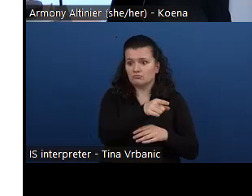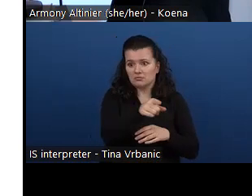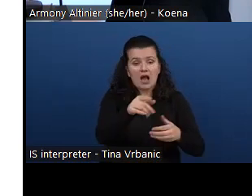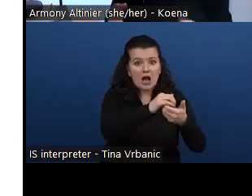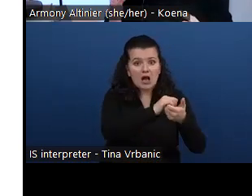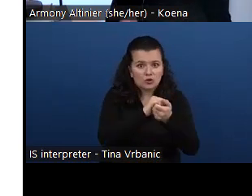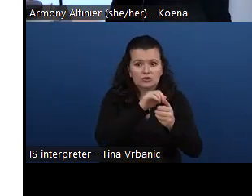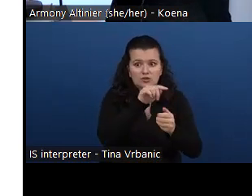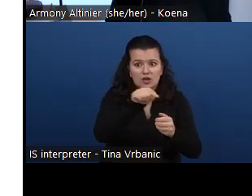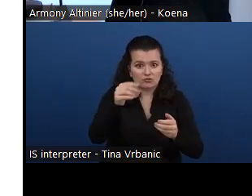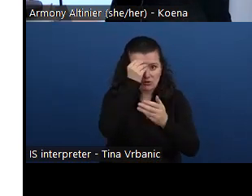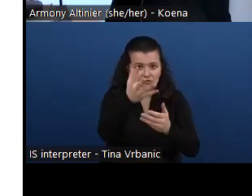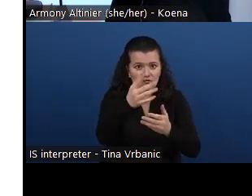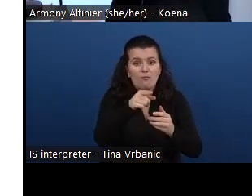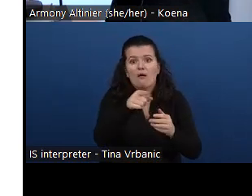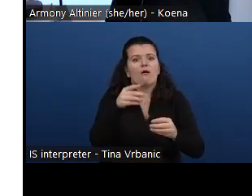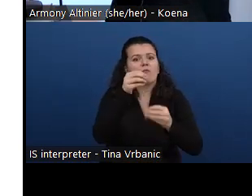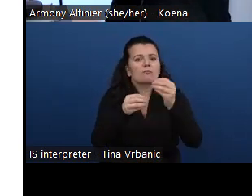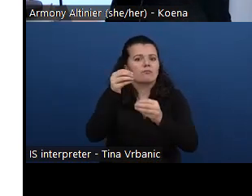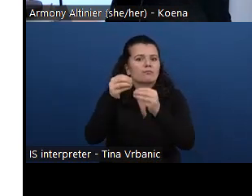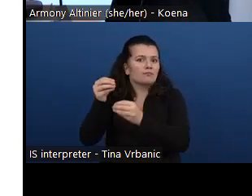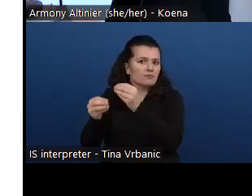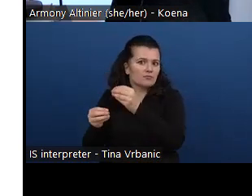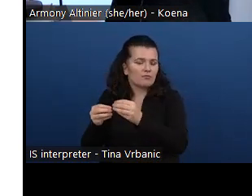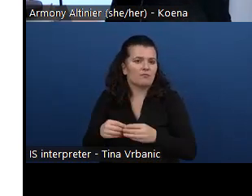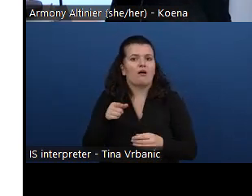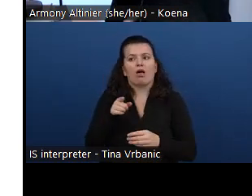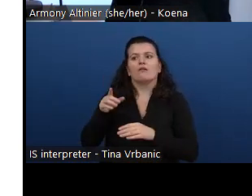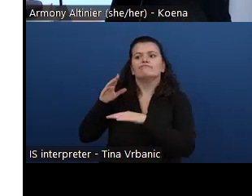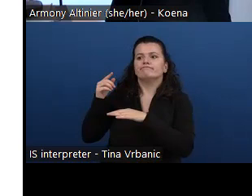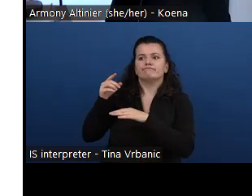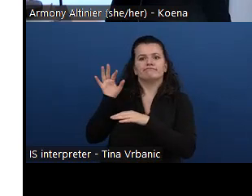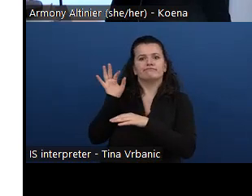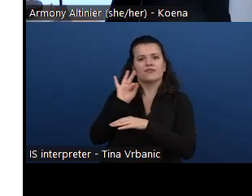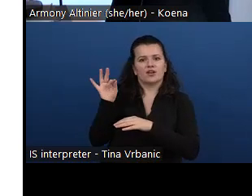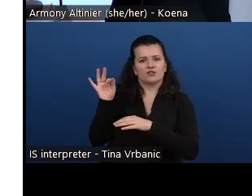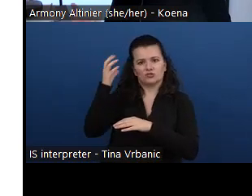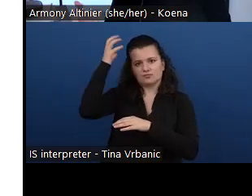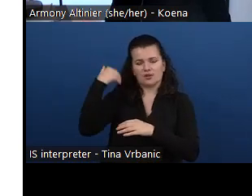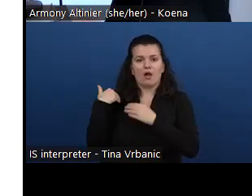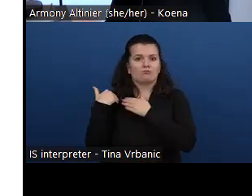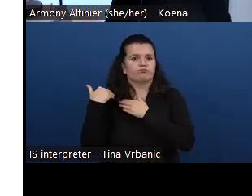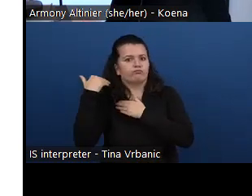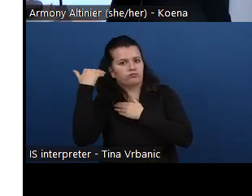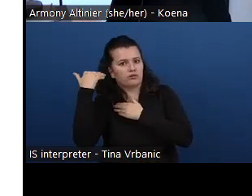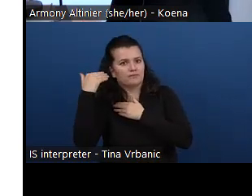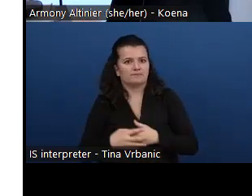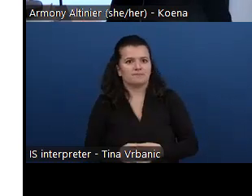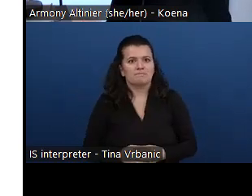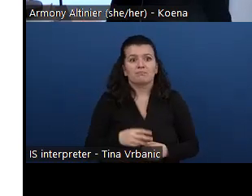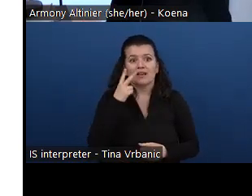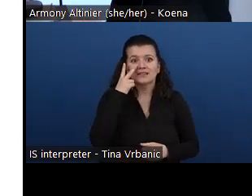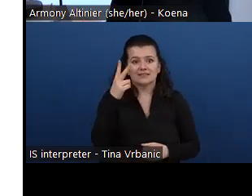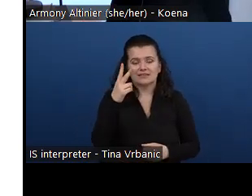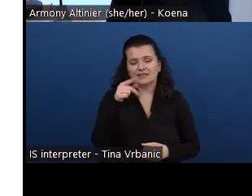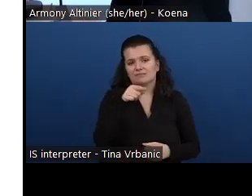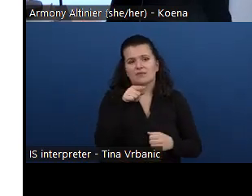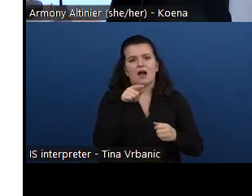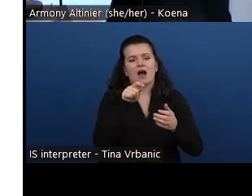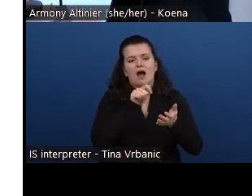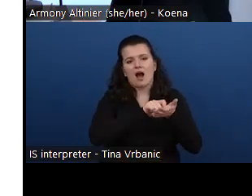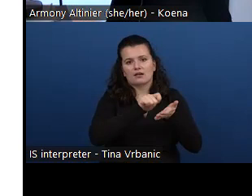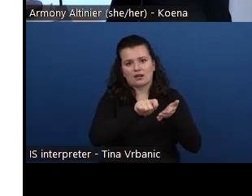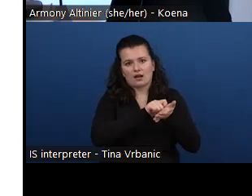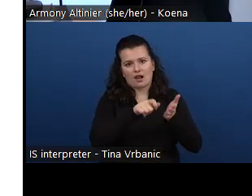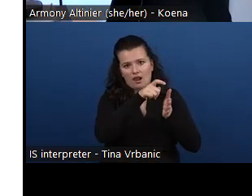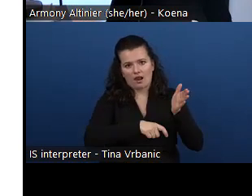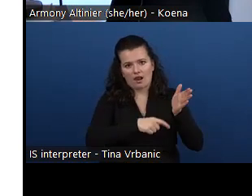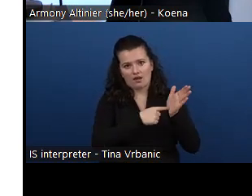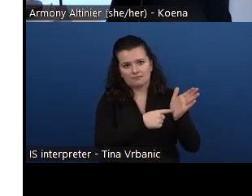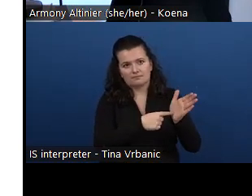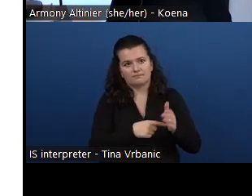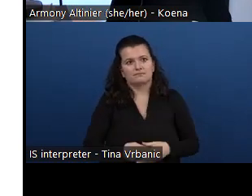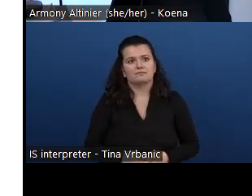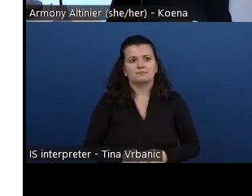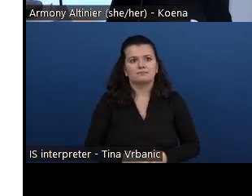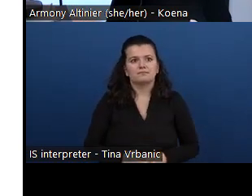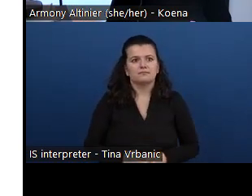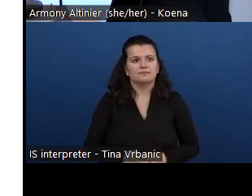I made a screenshot of the article, and you will have the link.